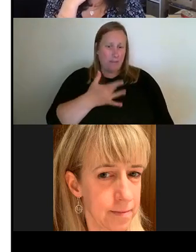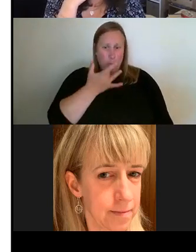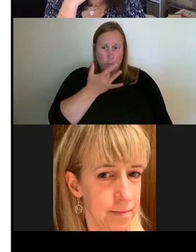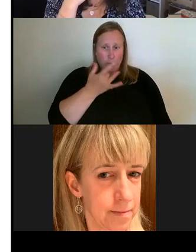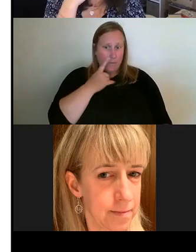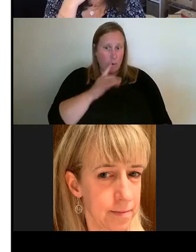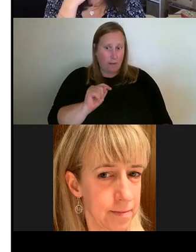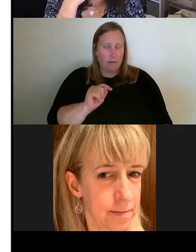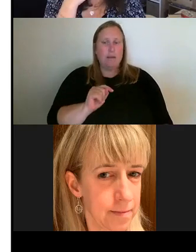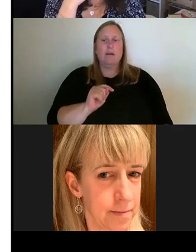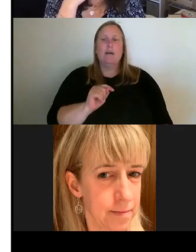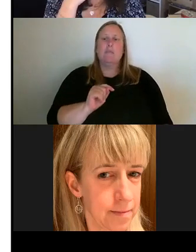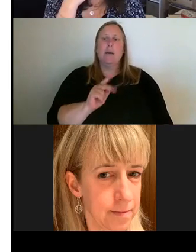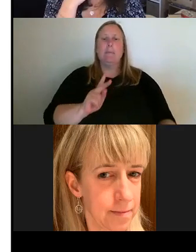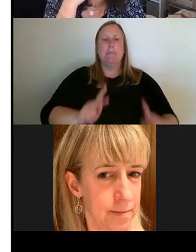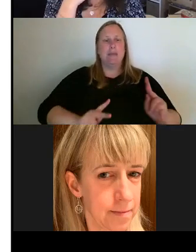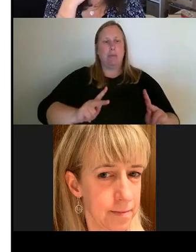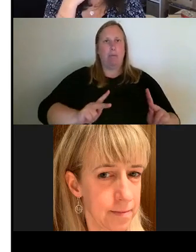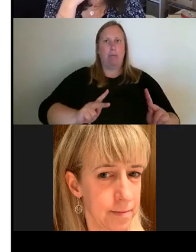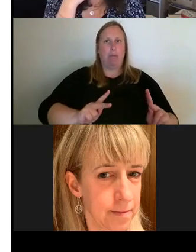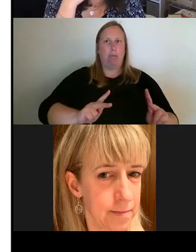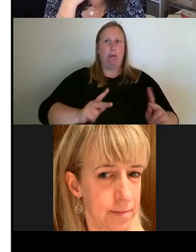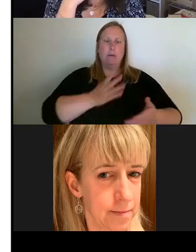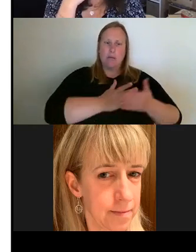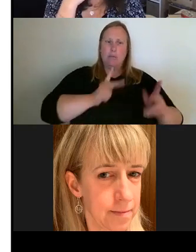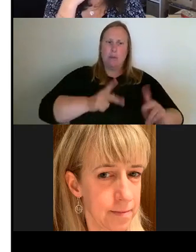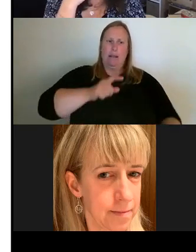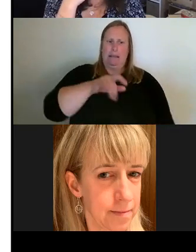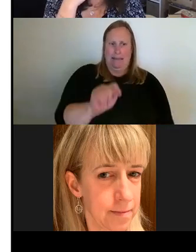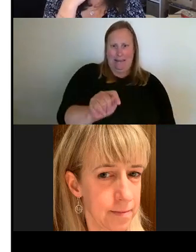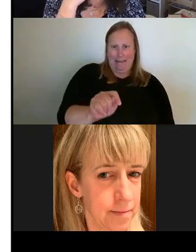are talking about people who need this in order to do their best in a situation from a